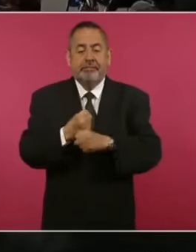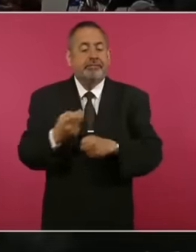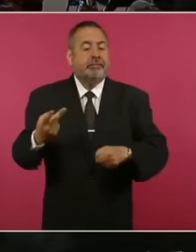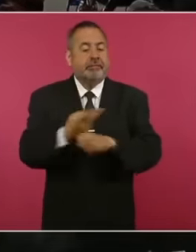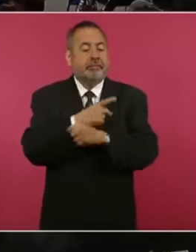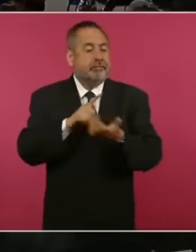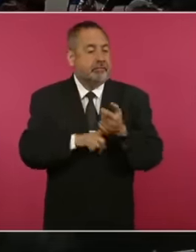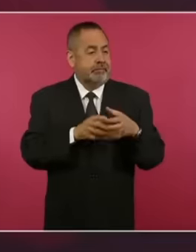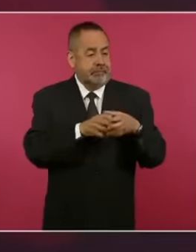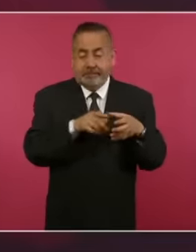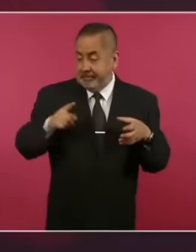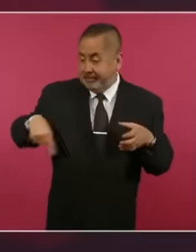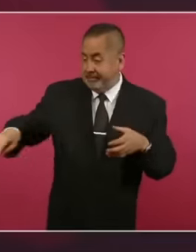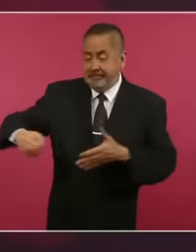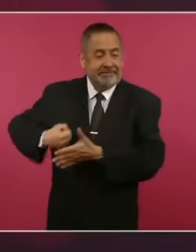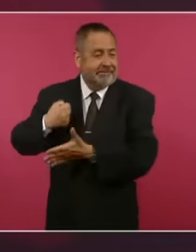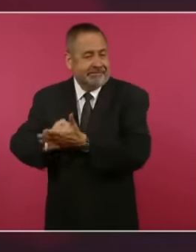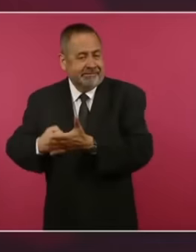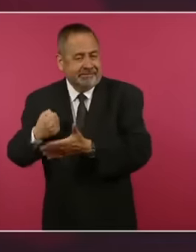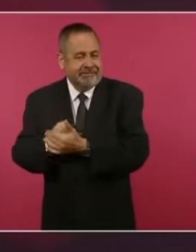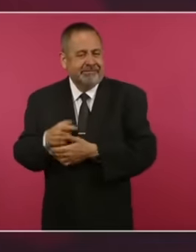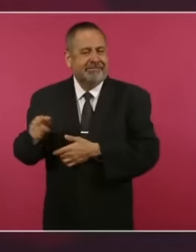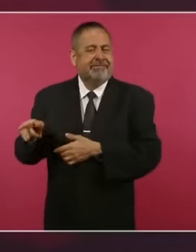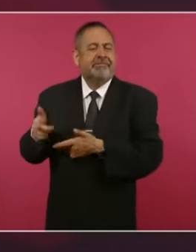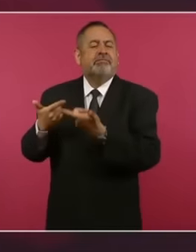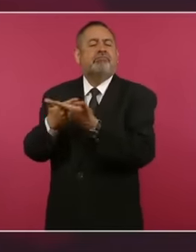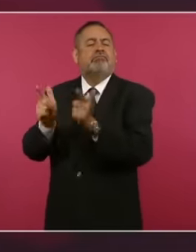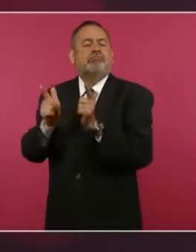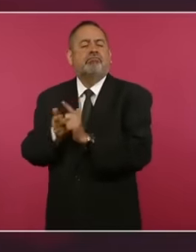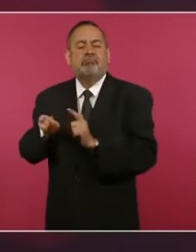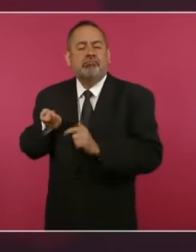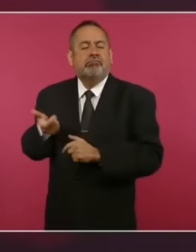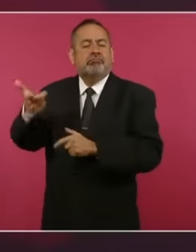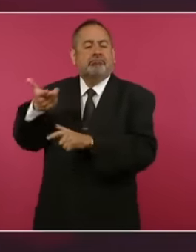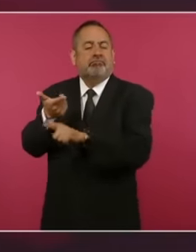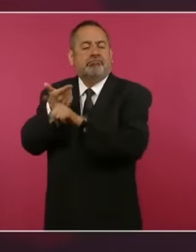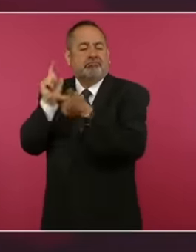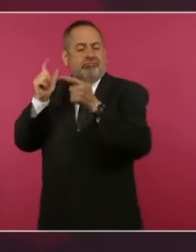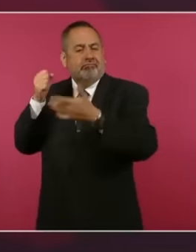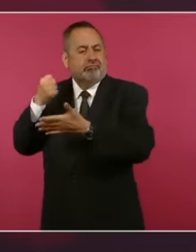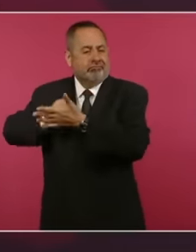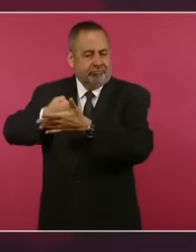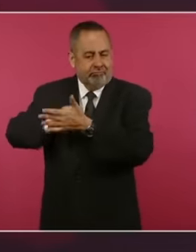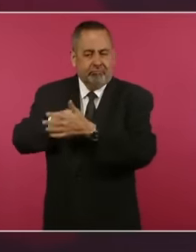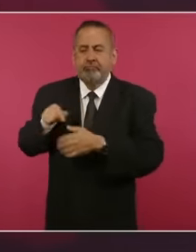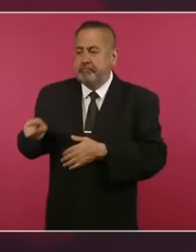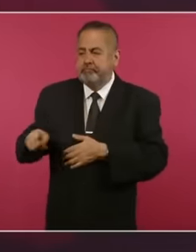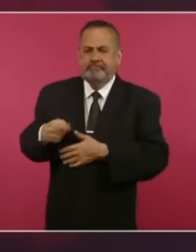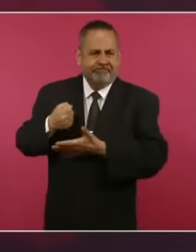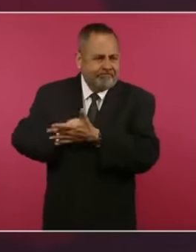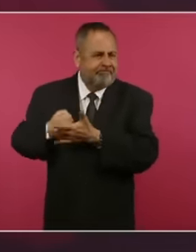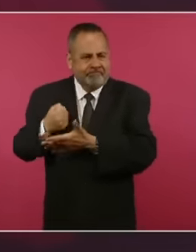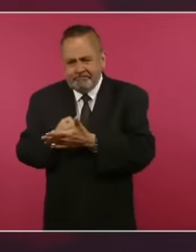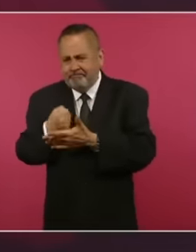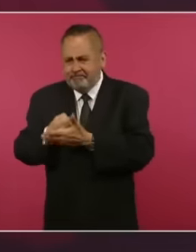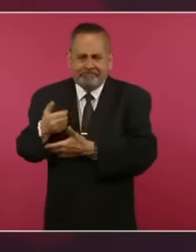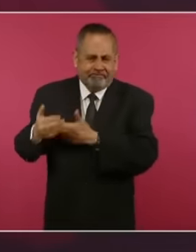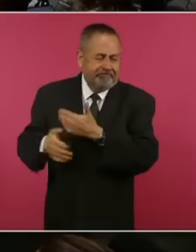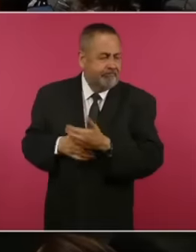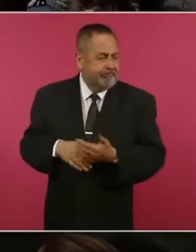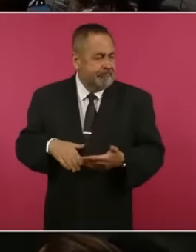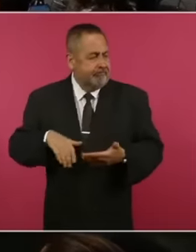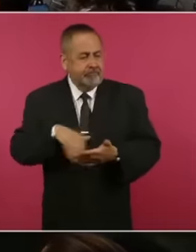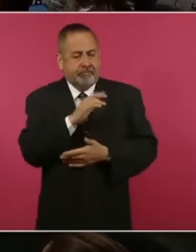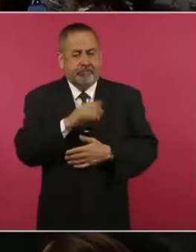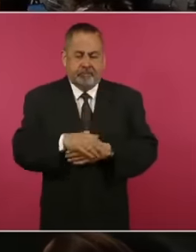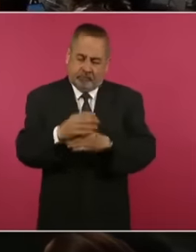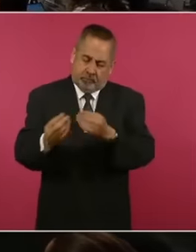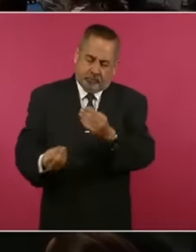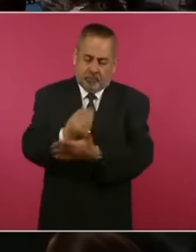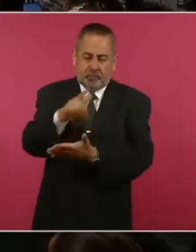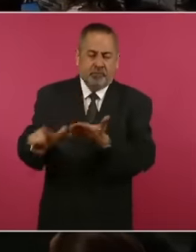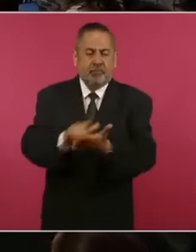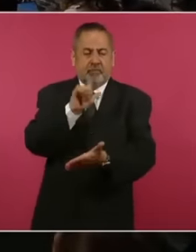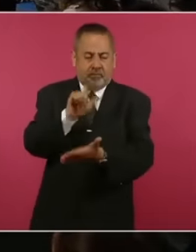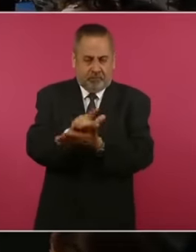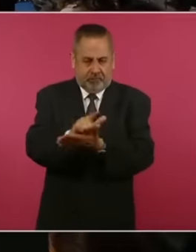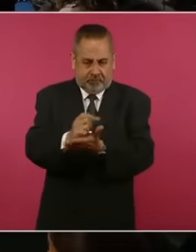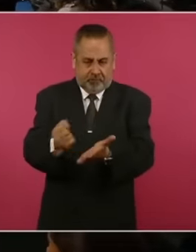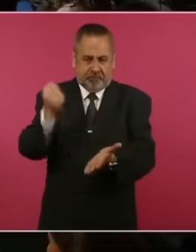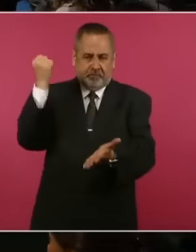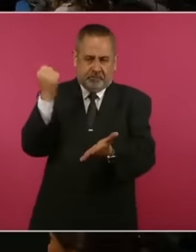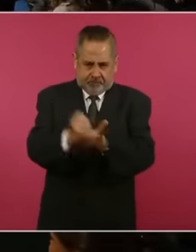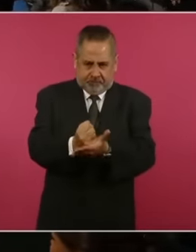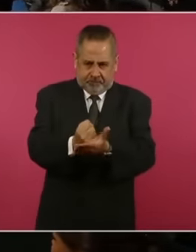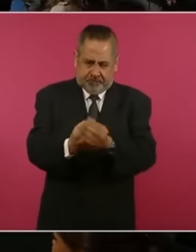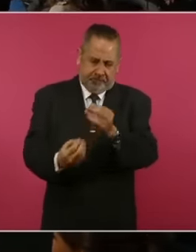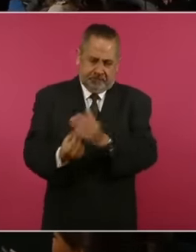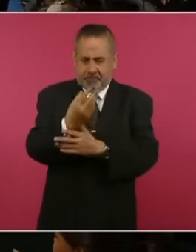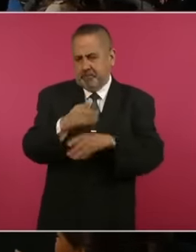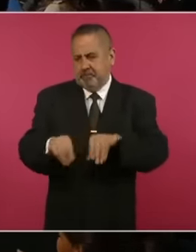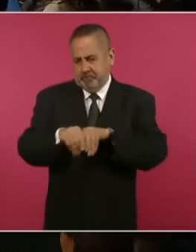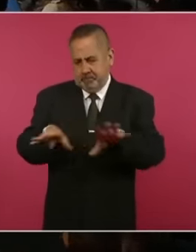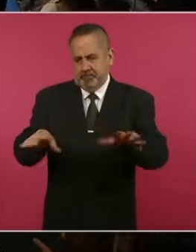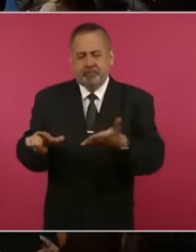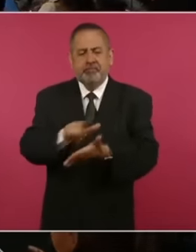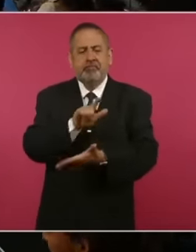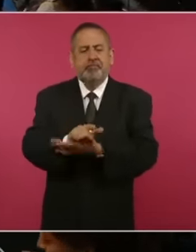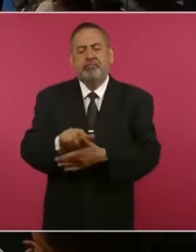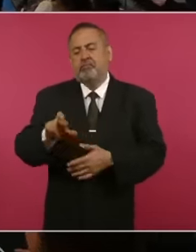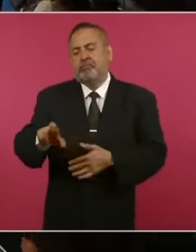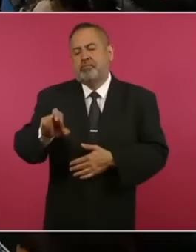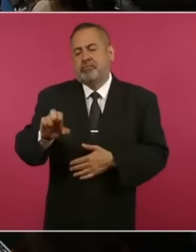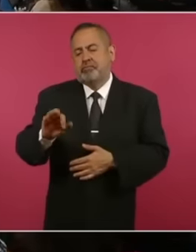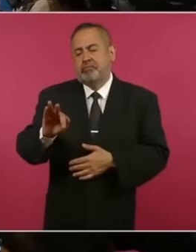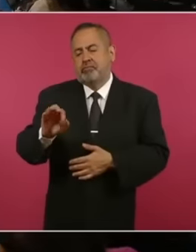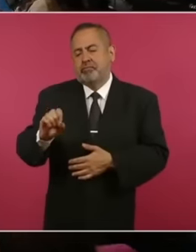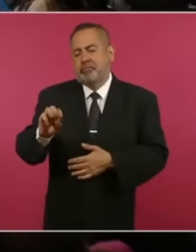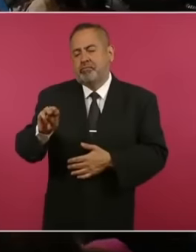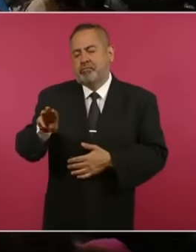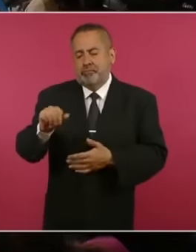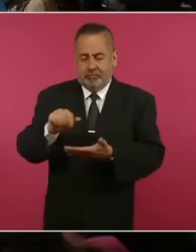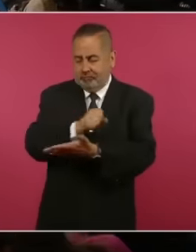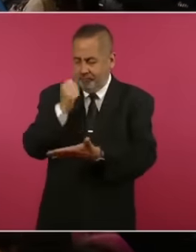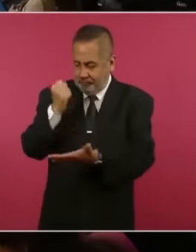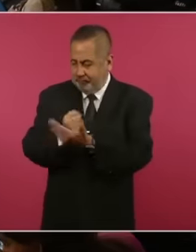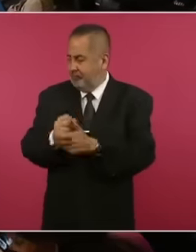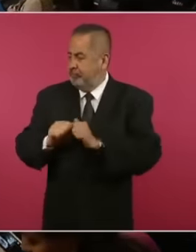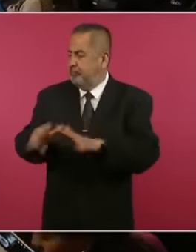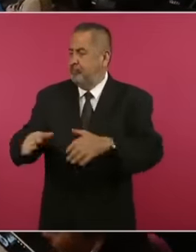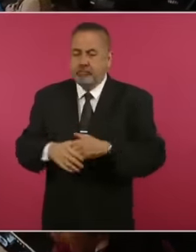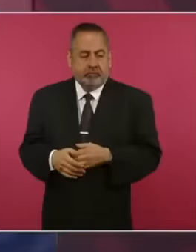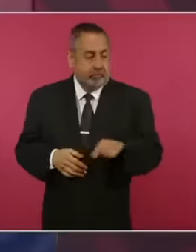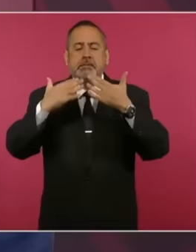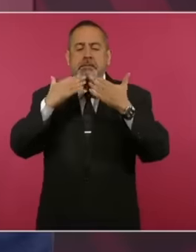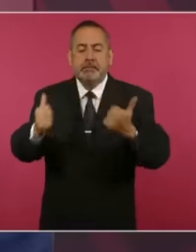liberals triumph and the reform laws are issued, will the conservatives attract Maximilian